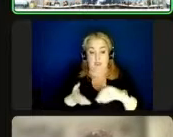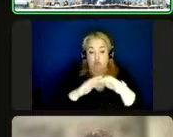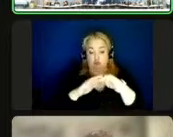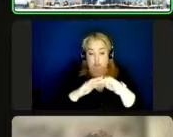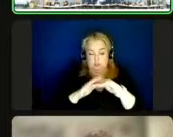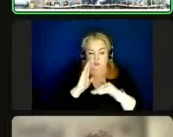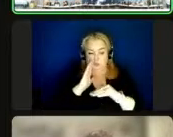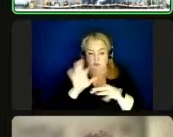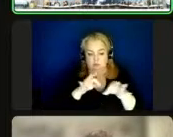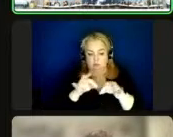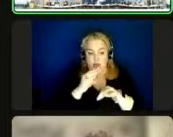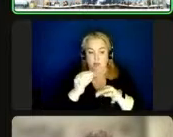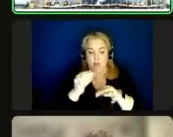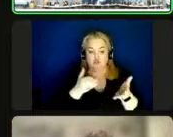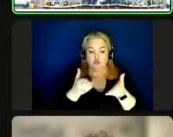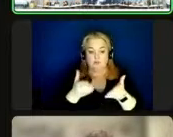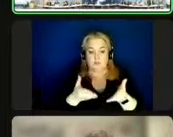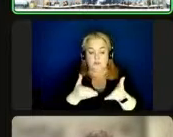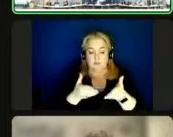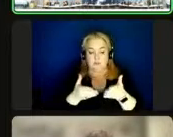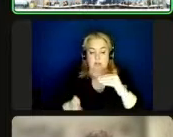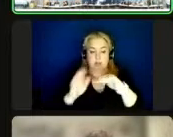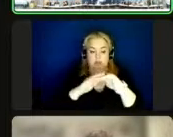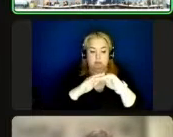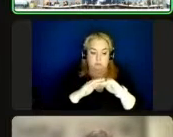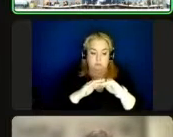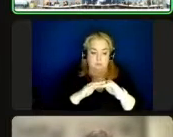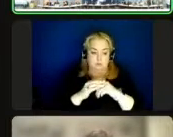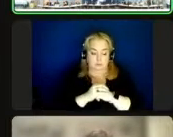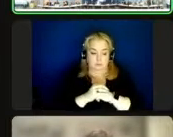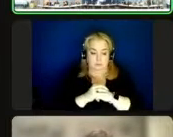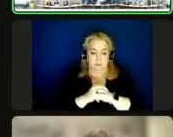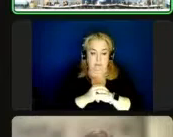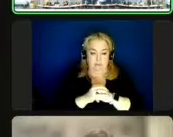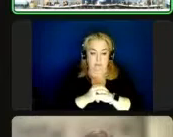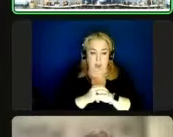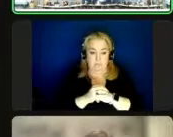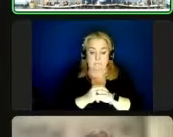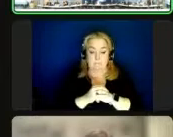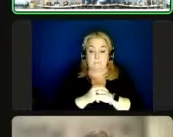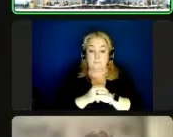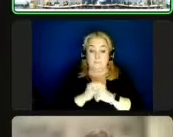BETWEEN YOUR SHELTERING PROGRAM